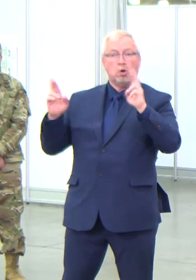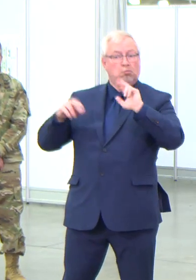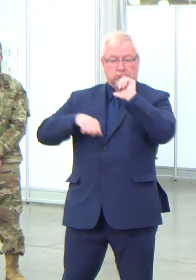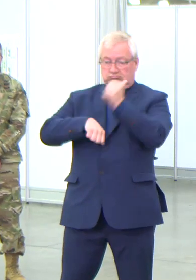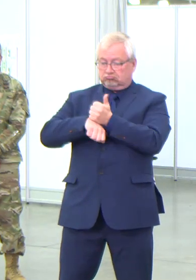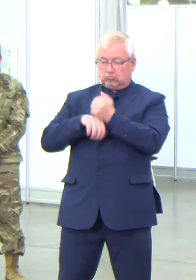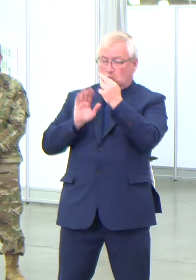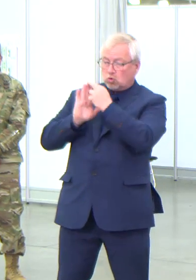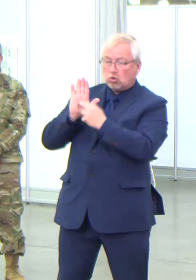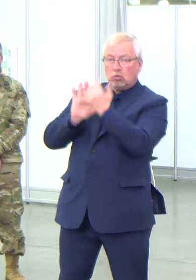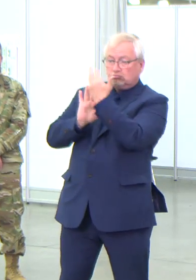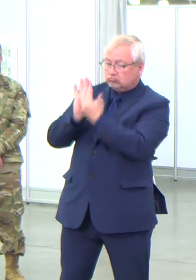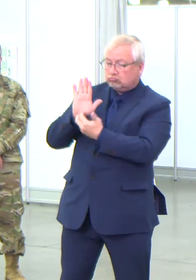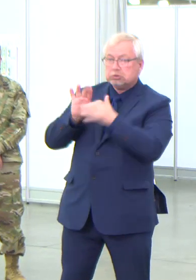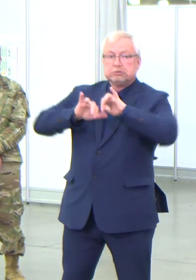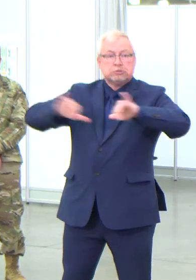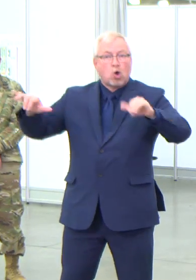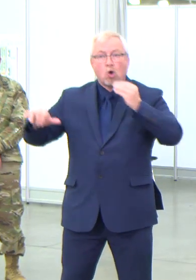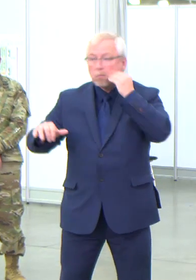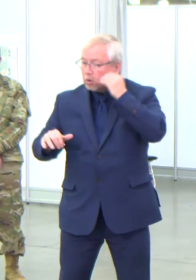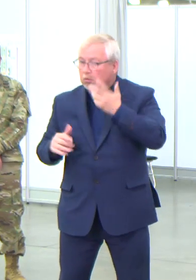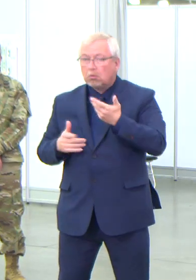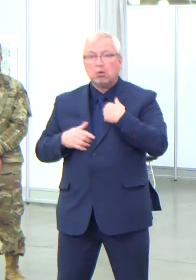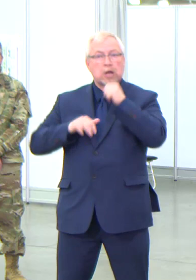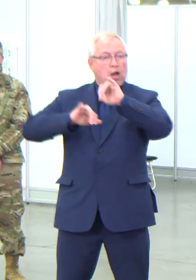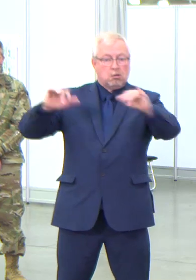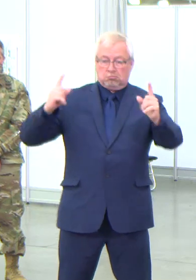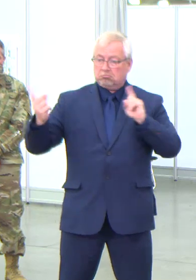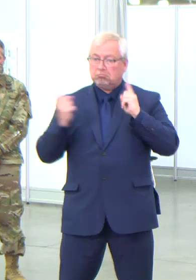and unprecedented actions we've taken over the past 32 days, based on the models